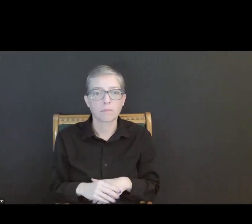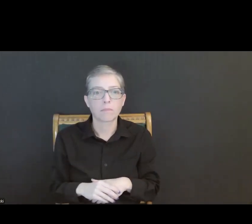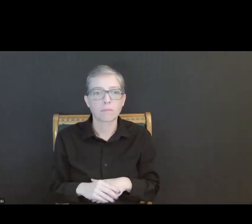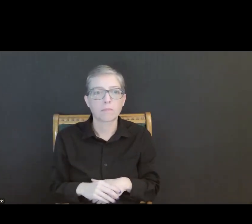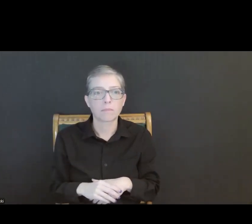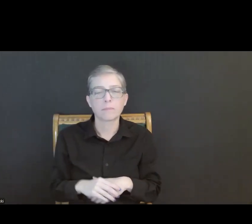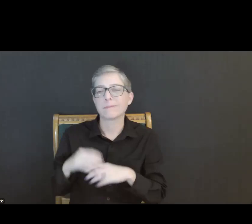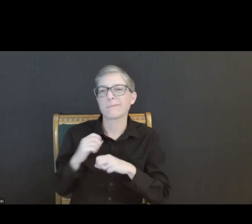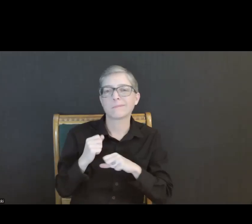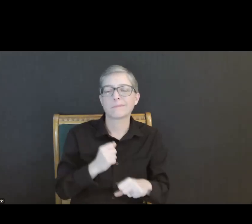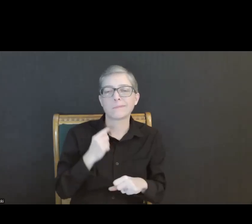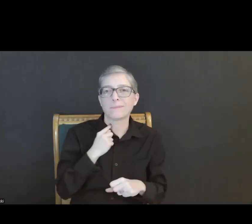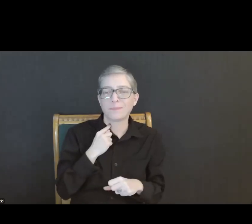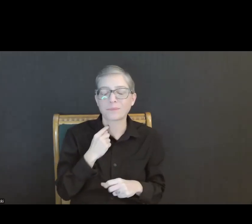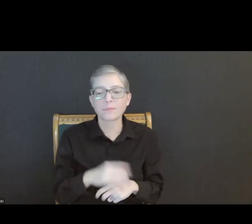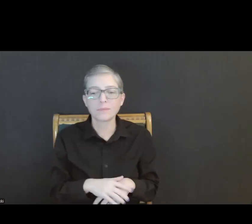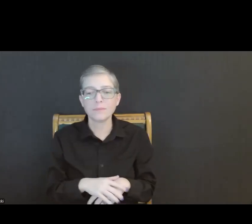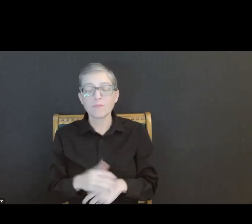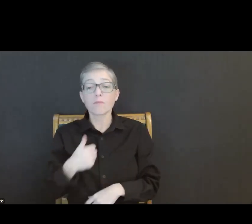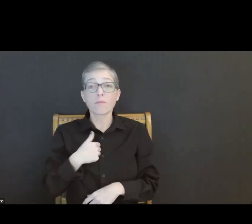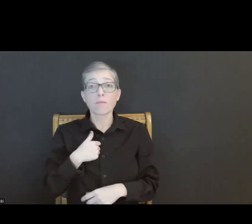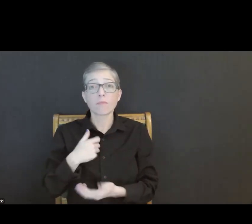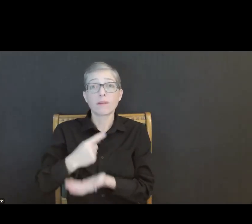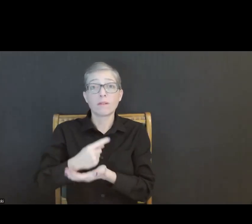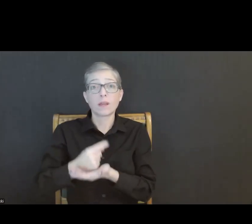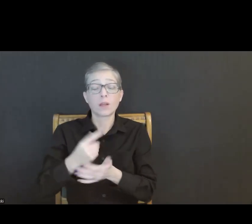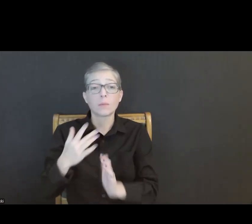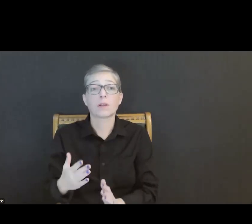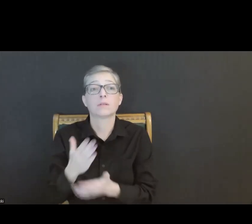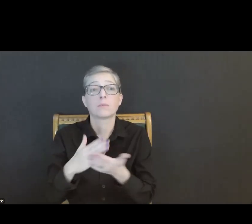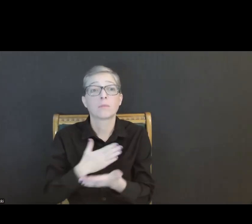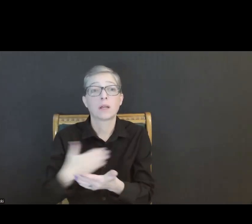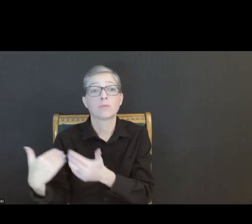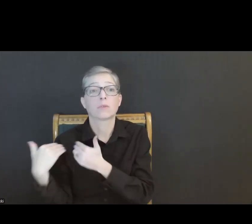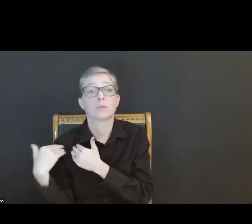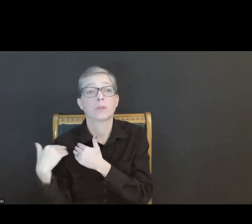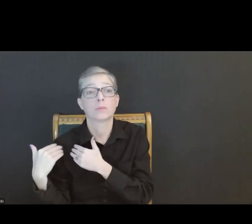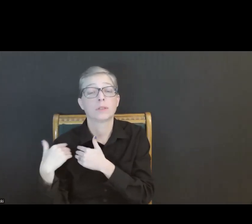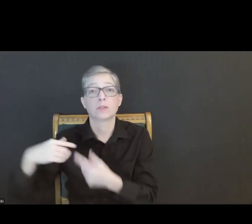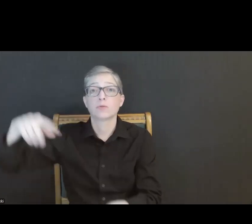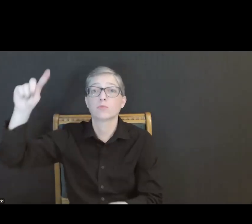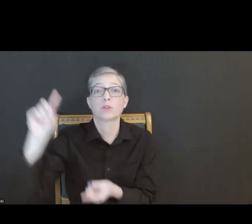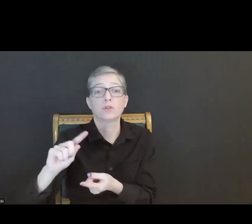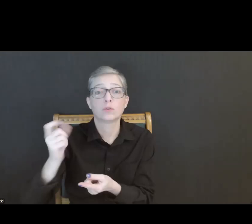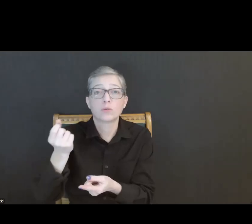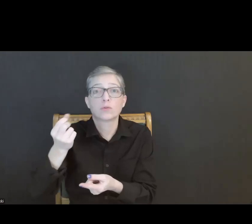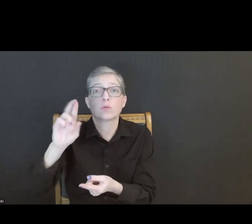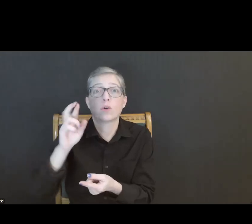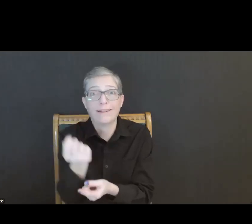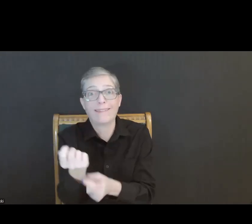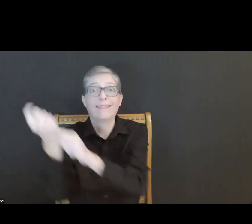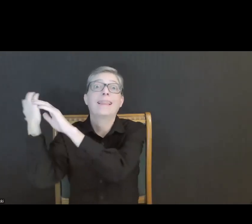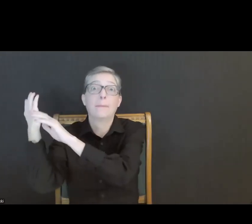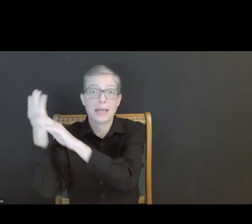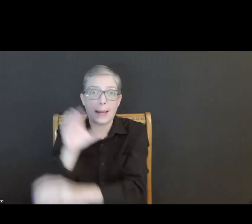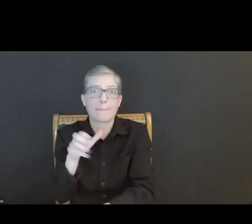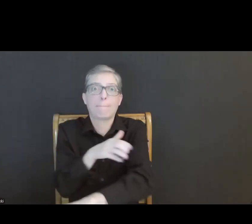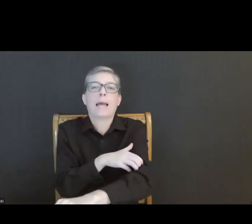me is a therapist is to reduce or eliminate power dynamics what power safety means to me that mean